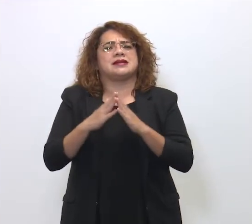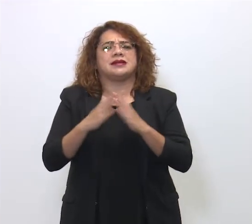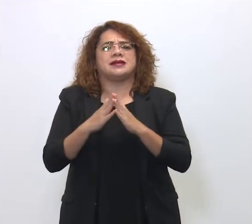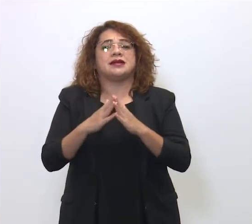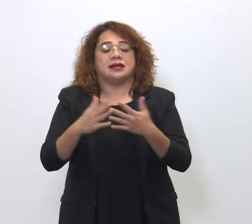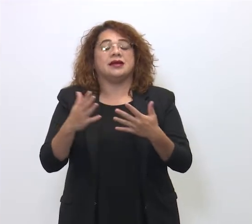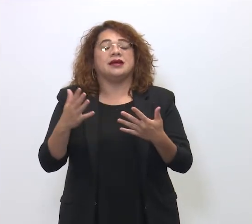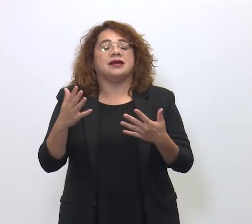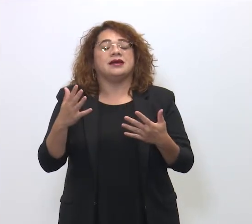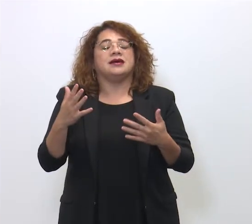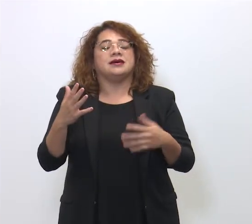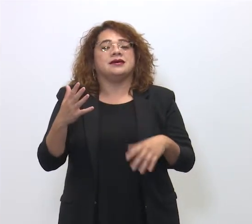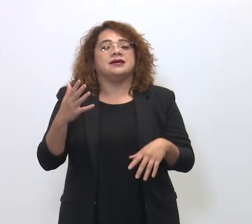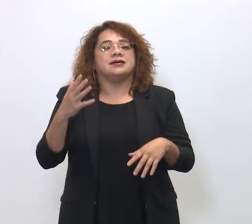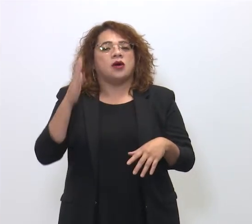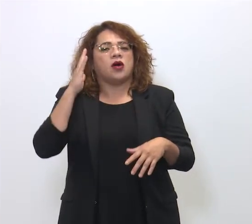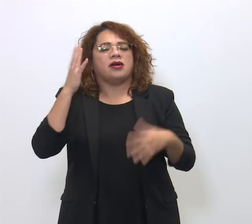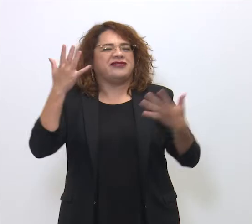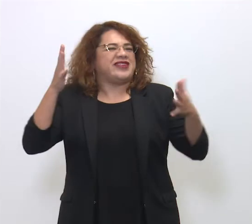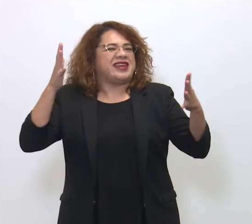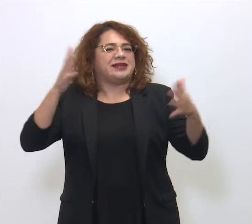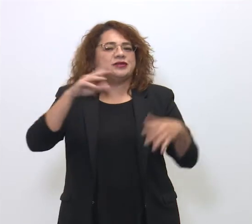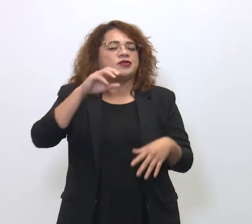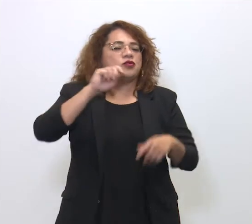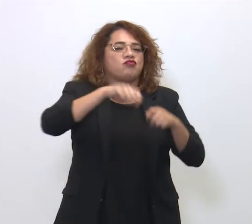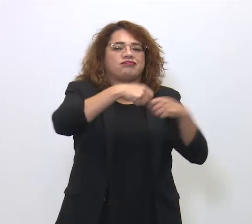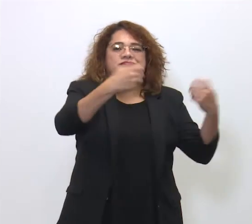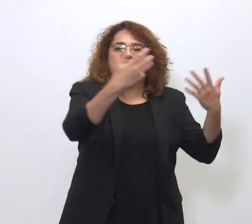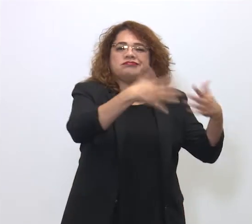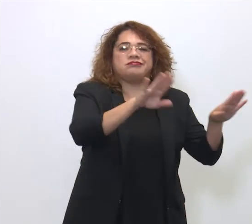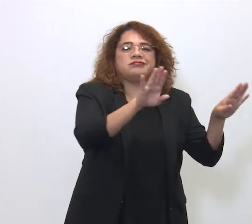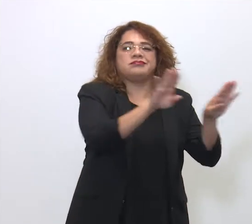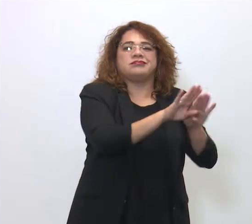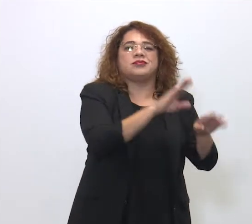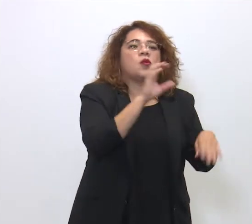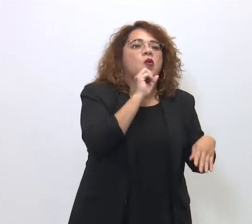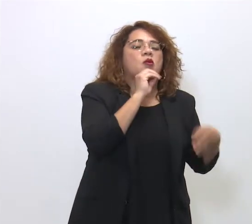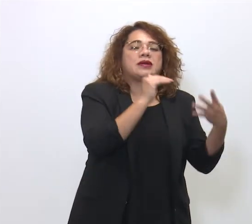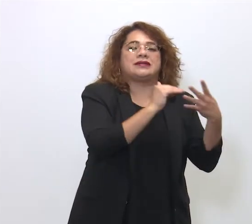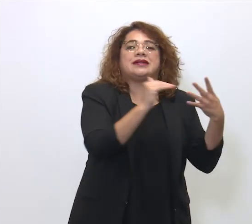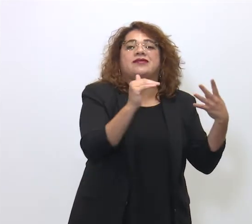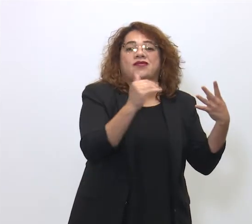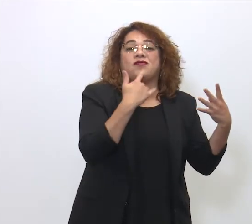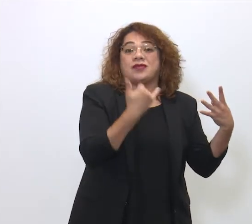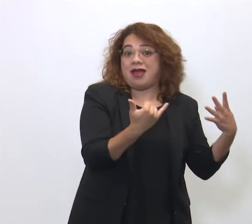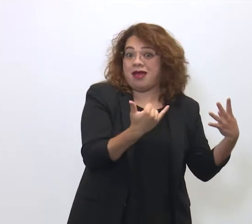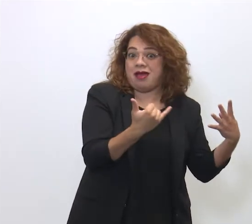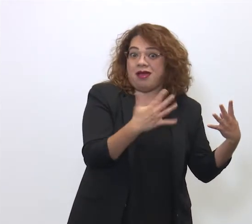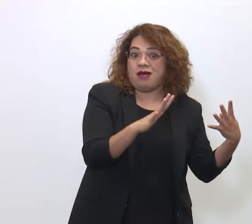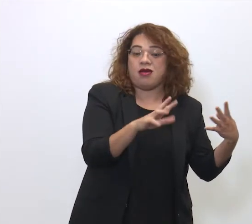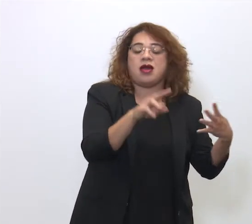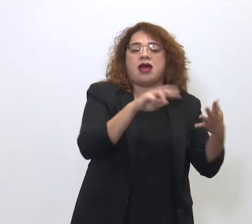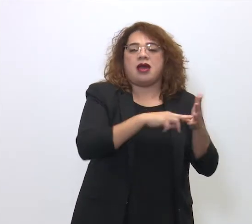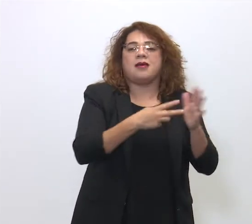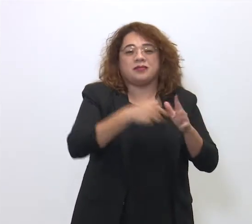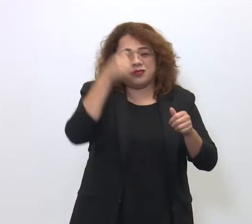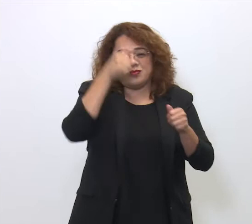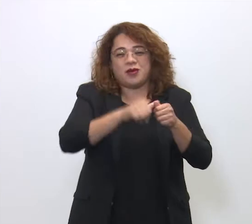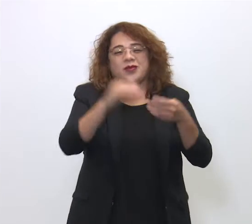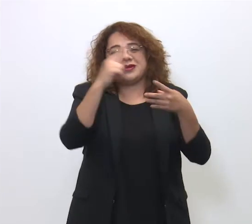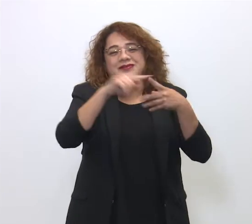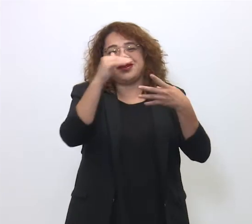and yellow is the last tier before we have our, essentially a full reopening on June the 15th.